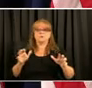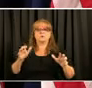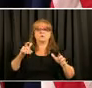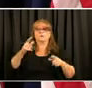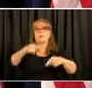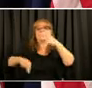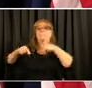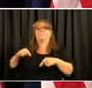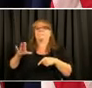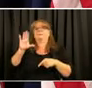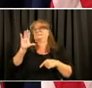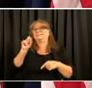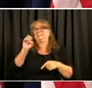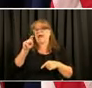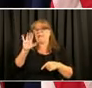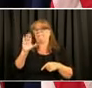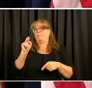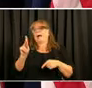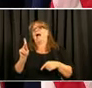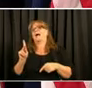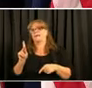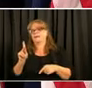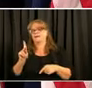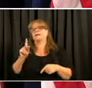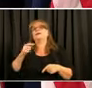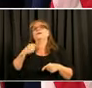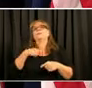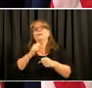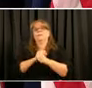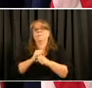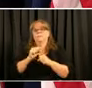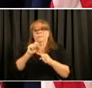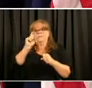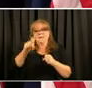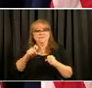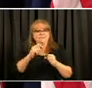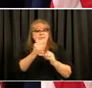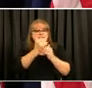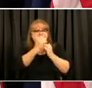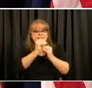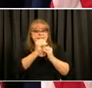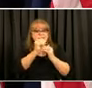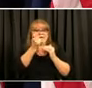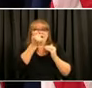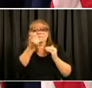uh just in the last few weeks we suspended the state uh rules on learning pods to facilitate